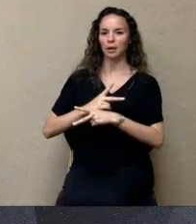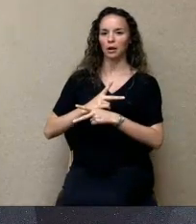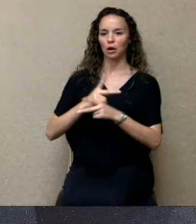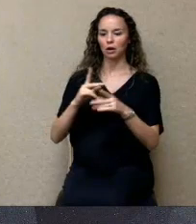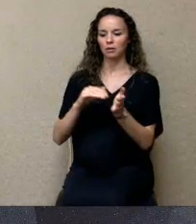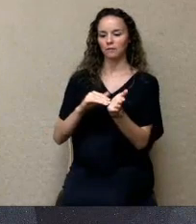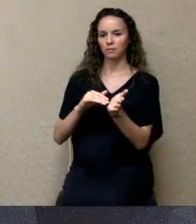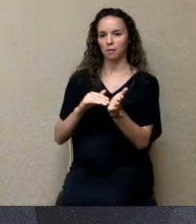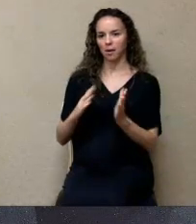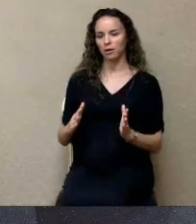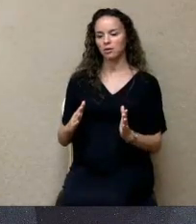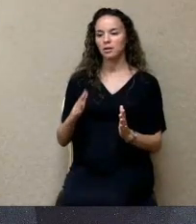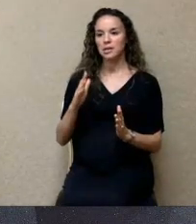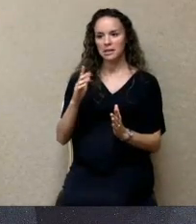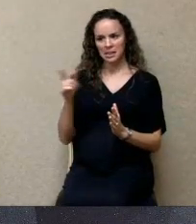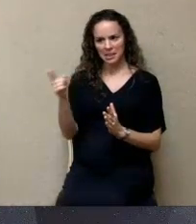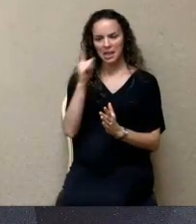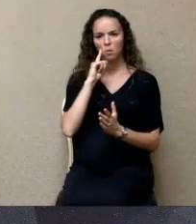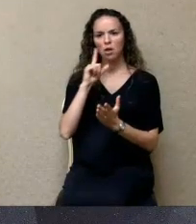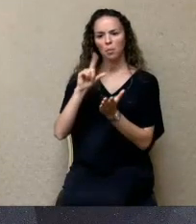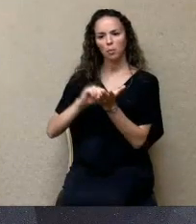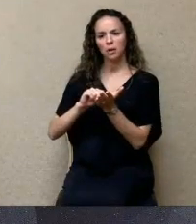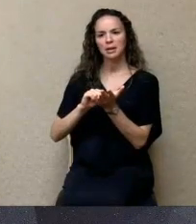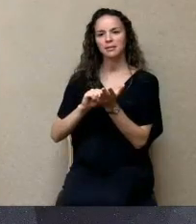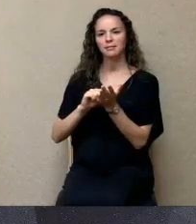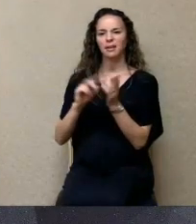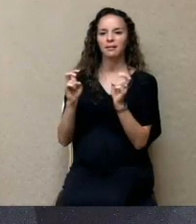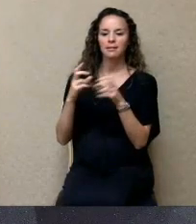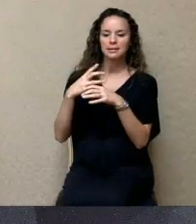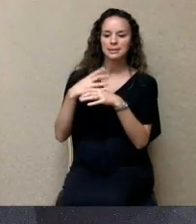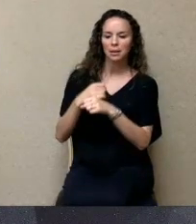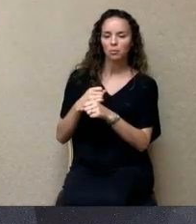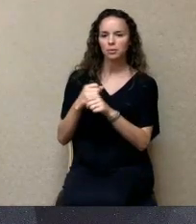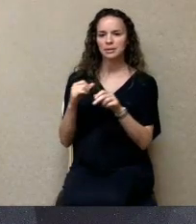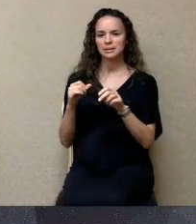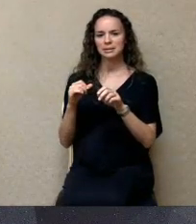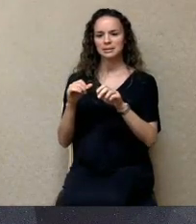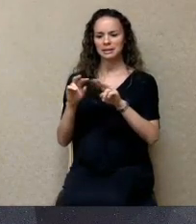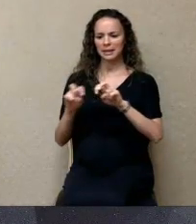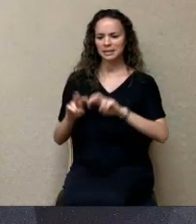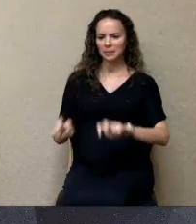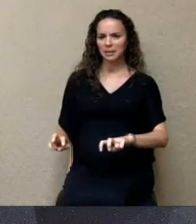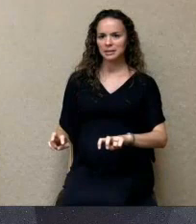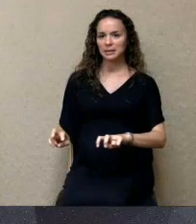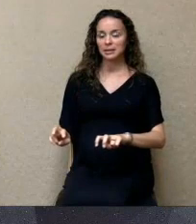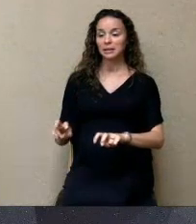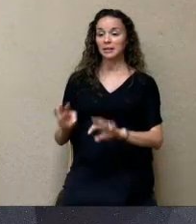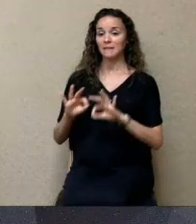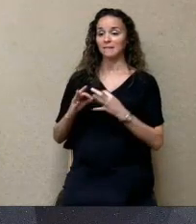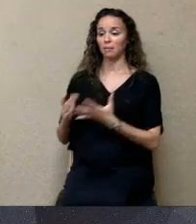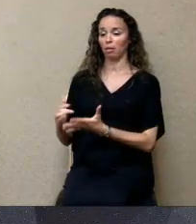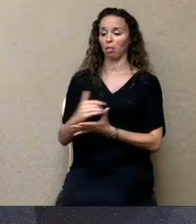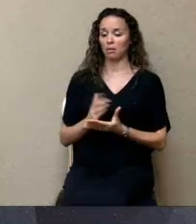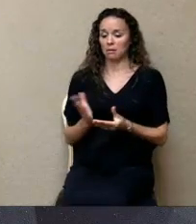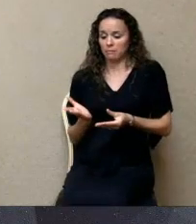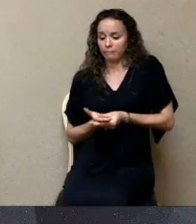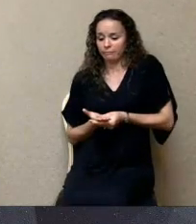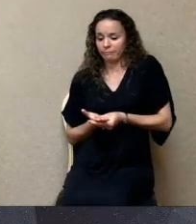out summaries and assessments and the families will just put it in a three-ring binder with page protectors.